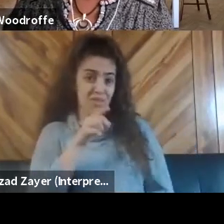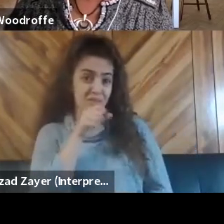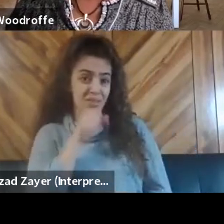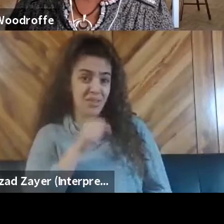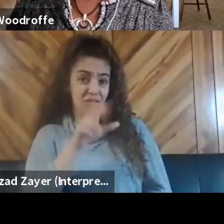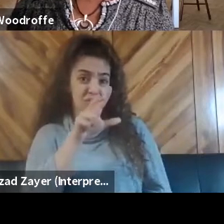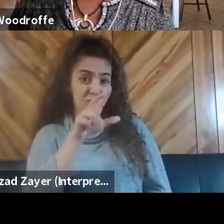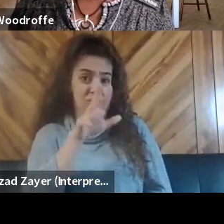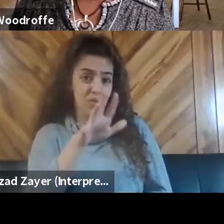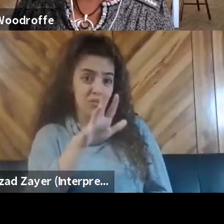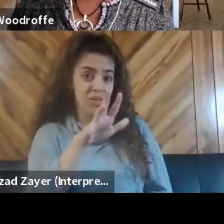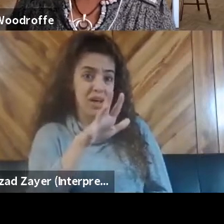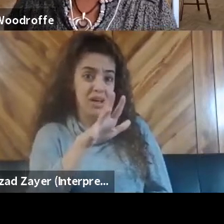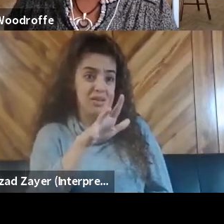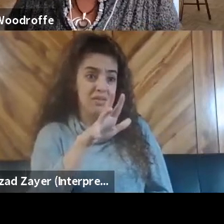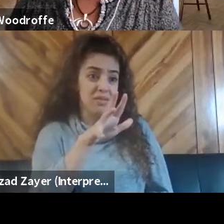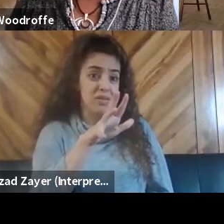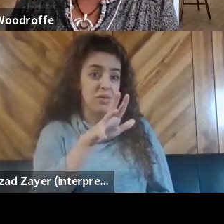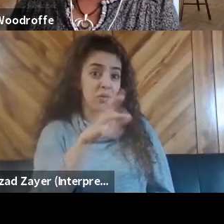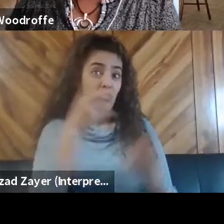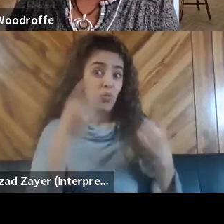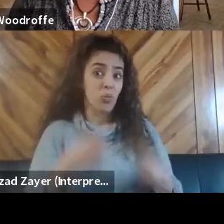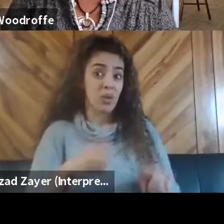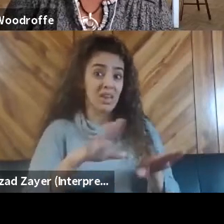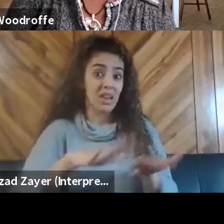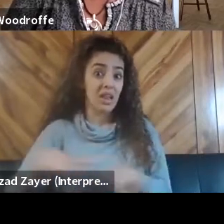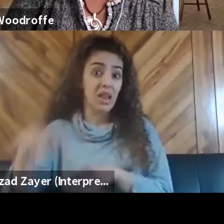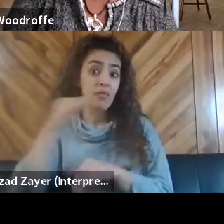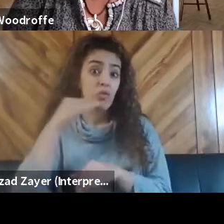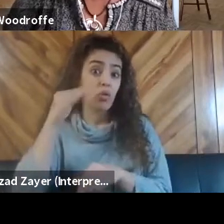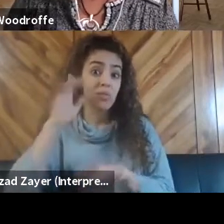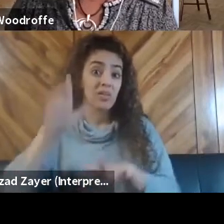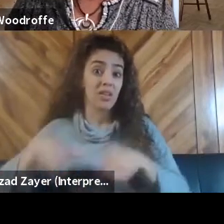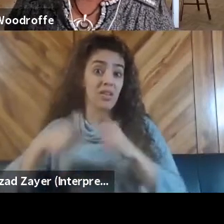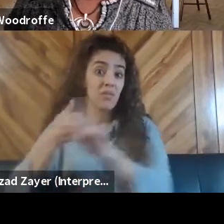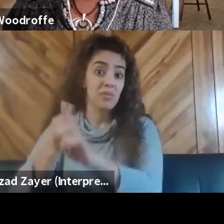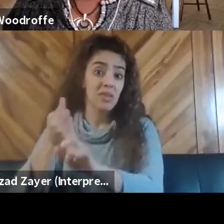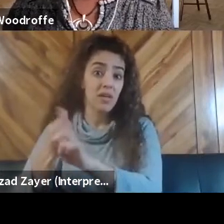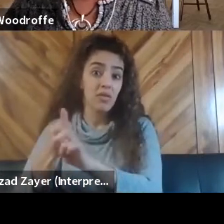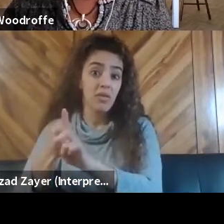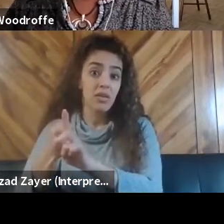go live on his own 35, even his younger sister had already left